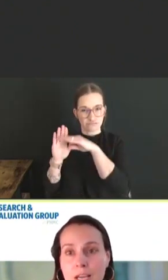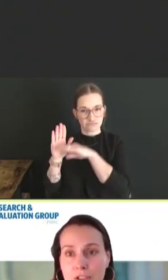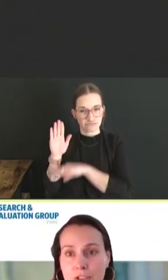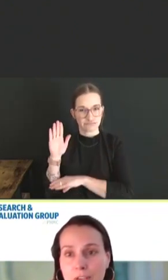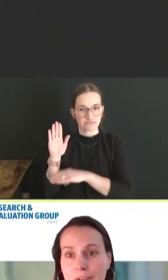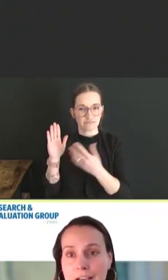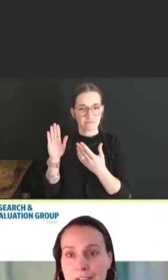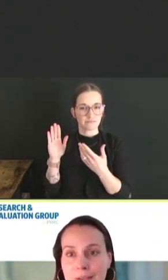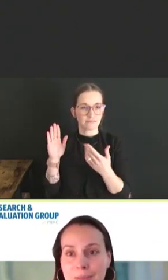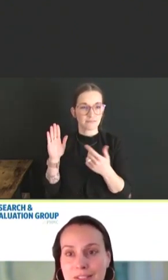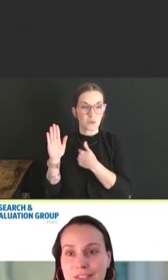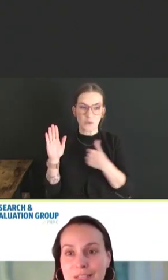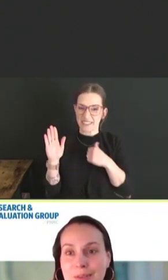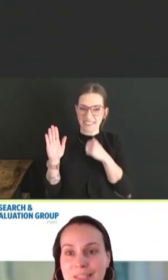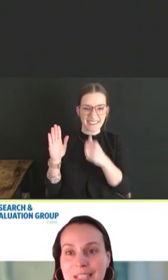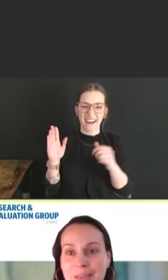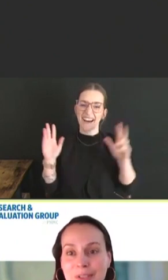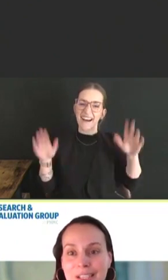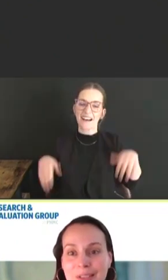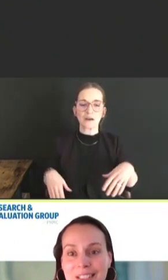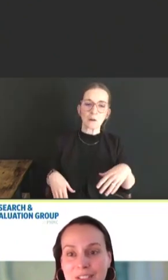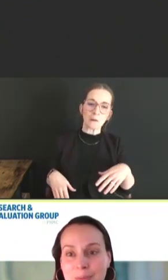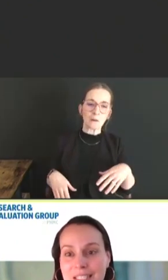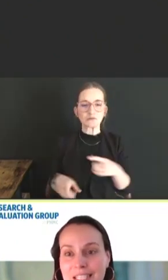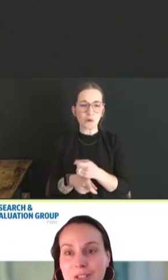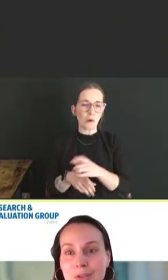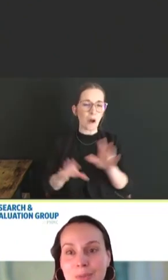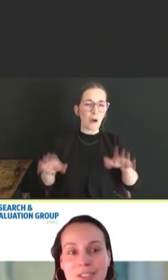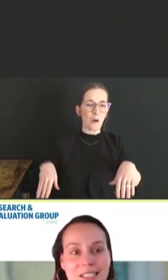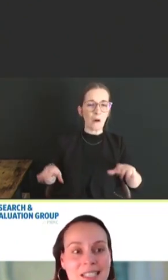we're not joking around in Pennsylvania when we say we're working with LGBTQ communities.